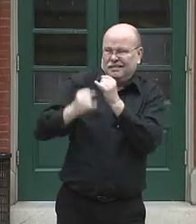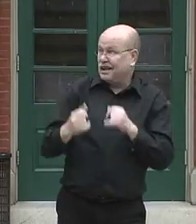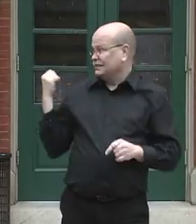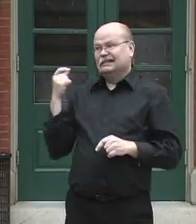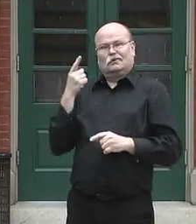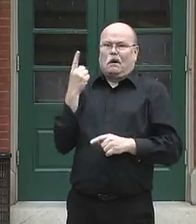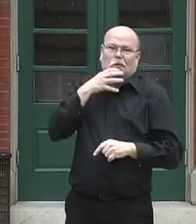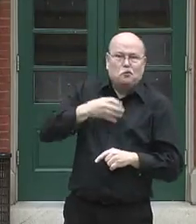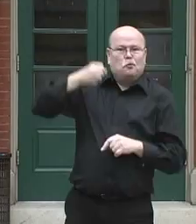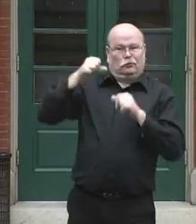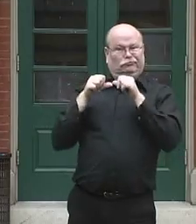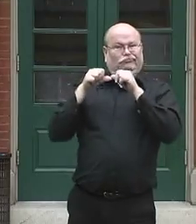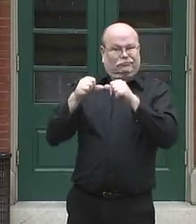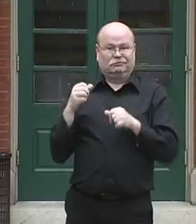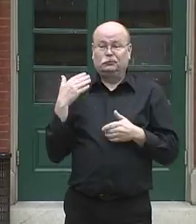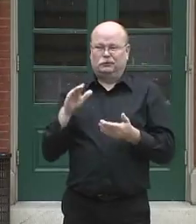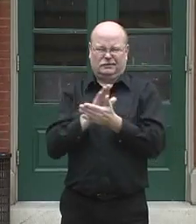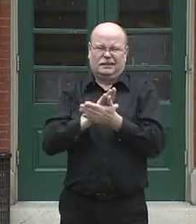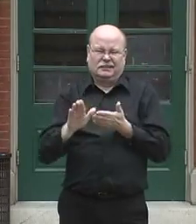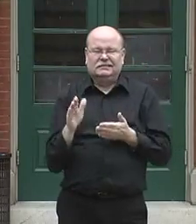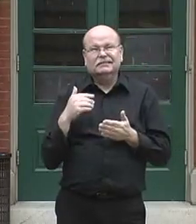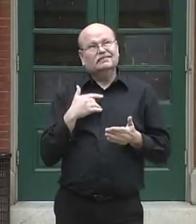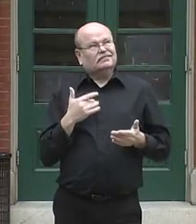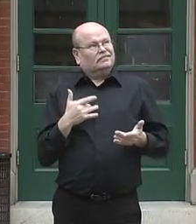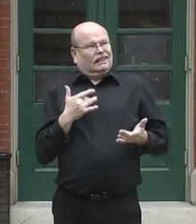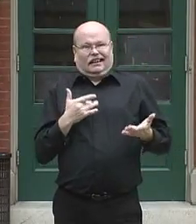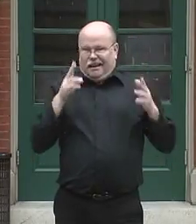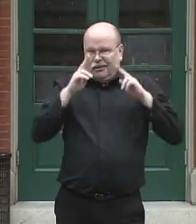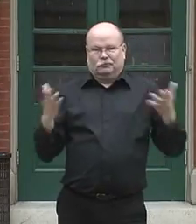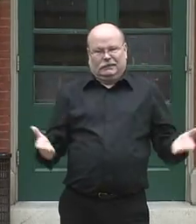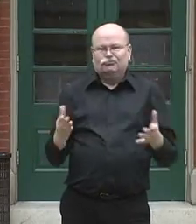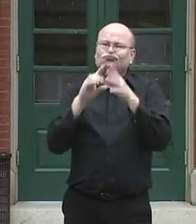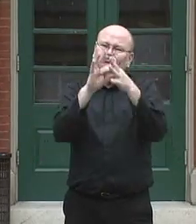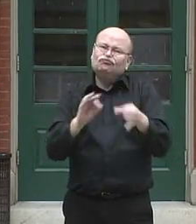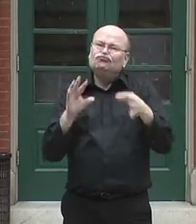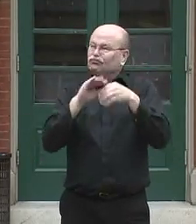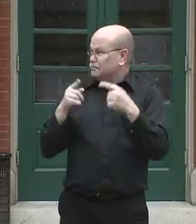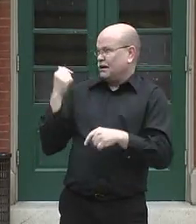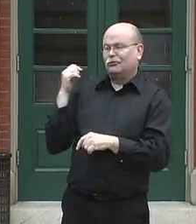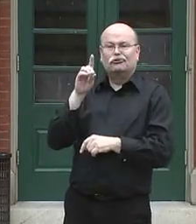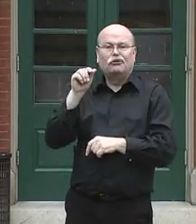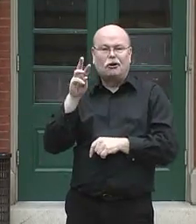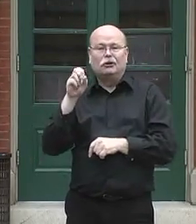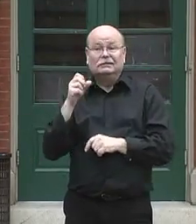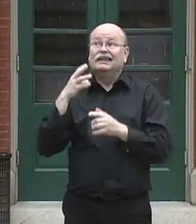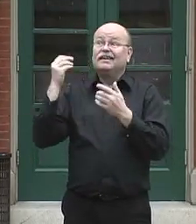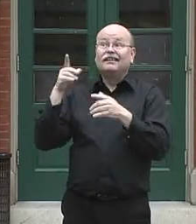It is a Deaf club still in use as a center for the Deaf community today.